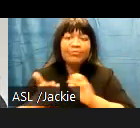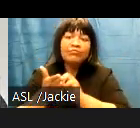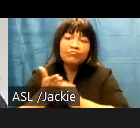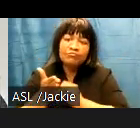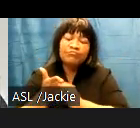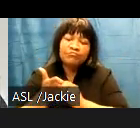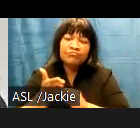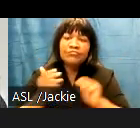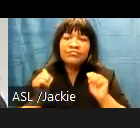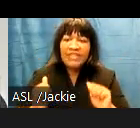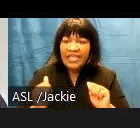community compensation. That is a good question.